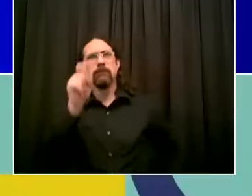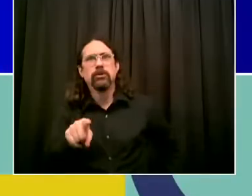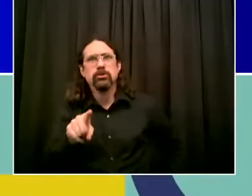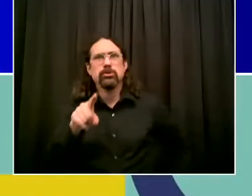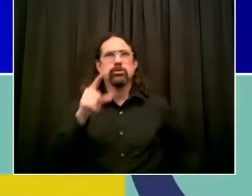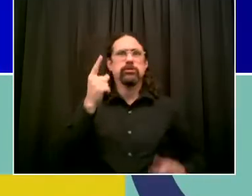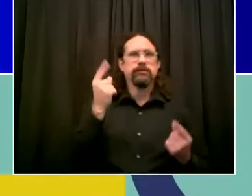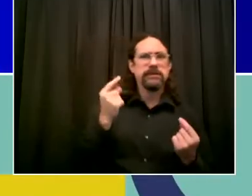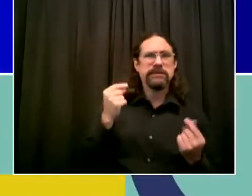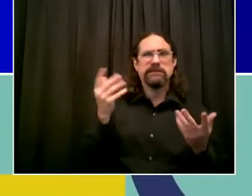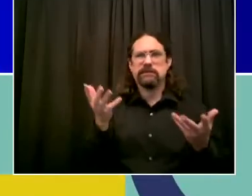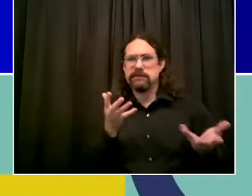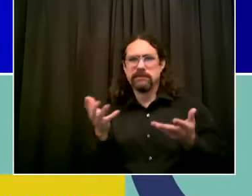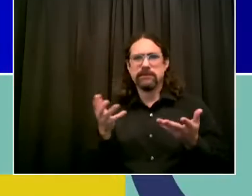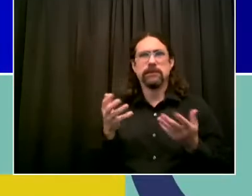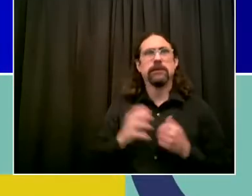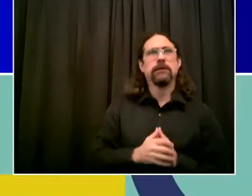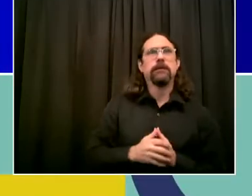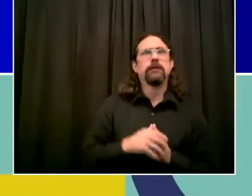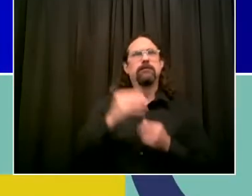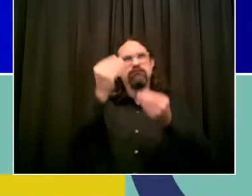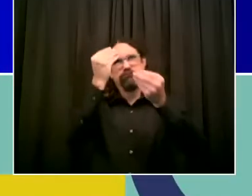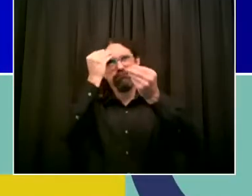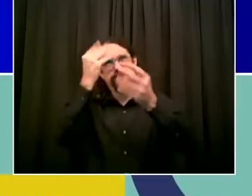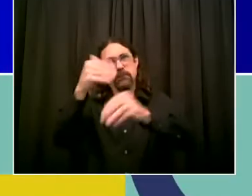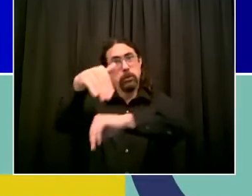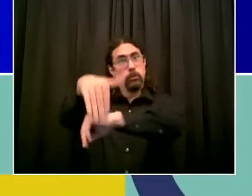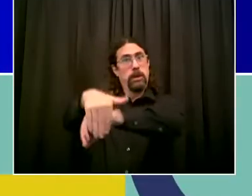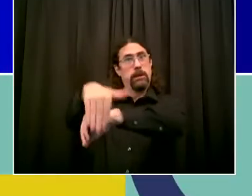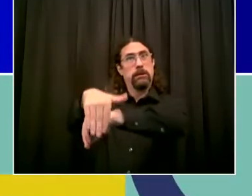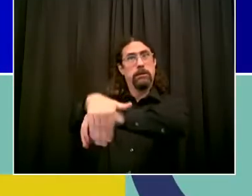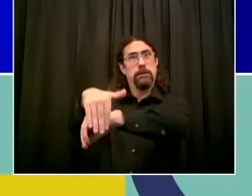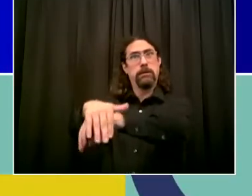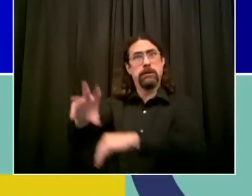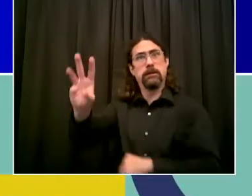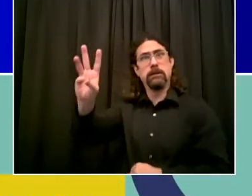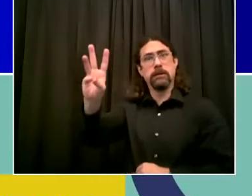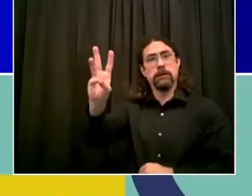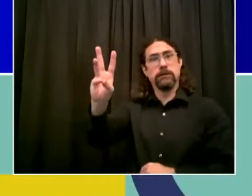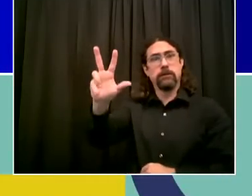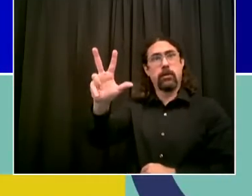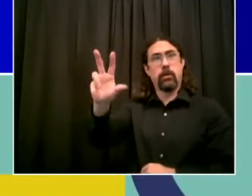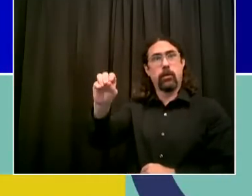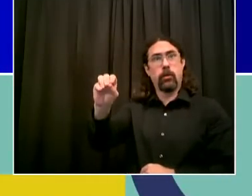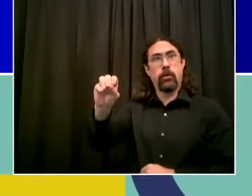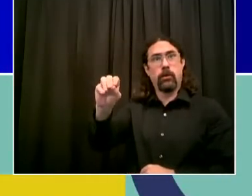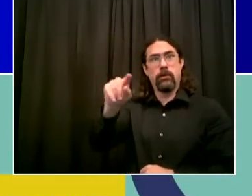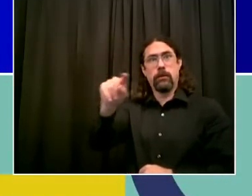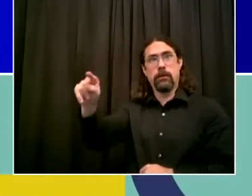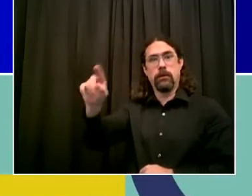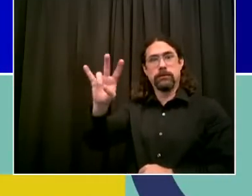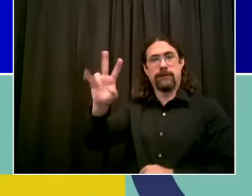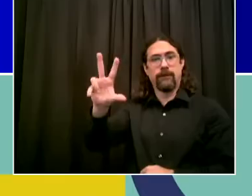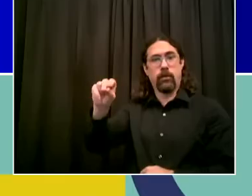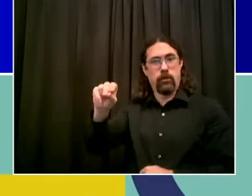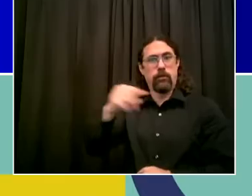FORER PAPAONTS F ANSWERS TO QUESTIONS. SO TONIGHT, THERE WILL BE A SPECIAL EVENT CALLED OFFICE HOURS, JUST LIKE